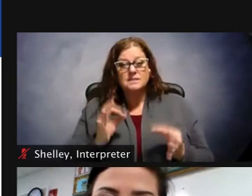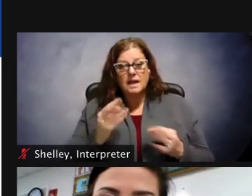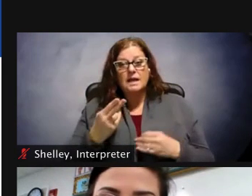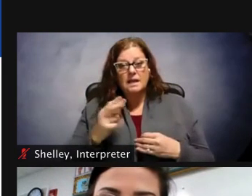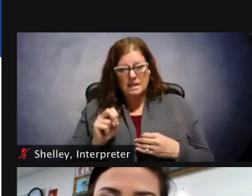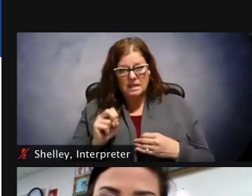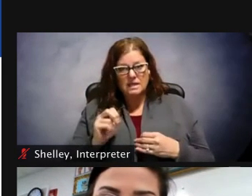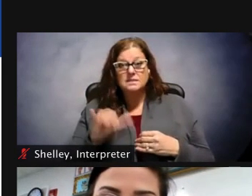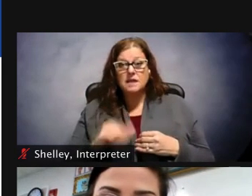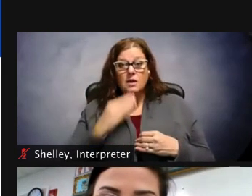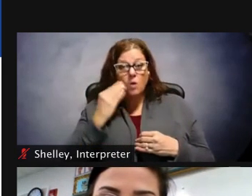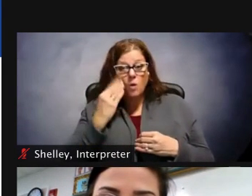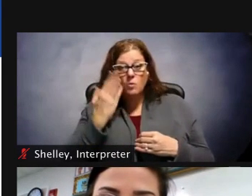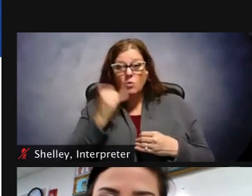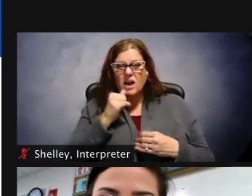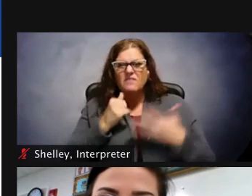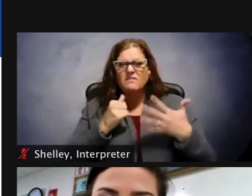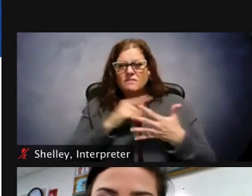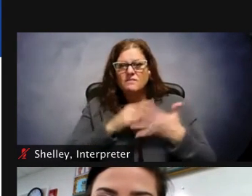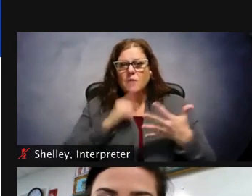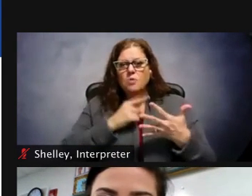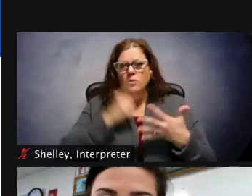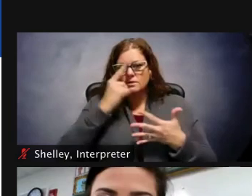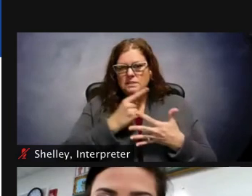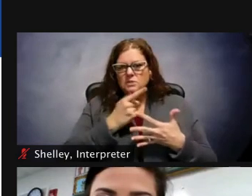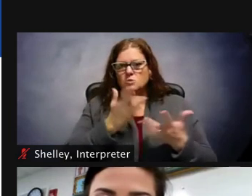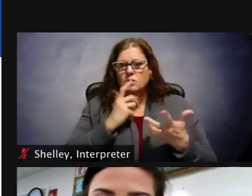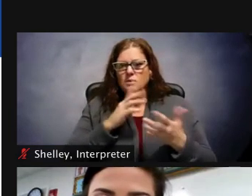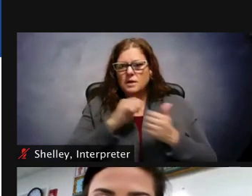home because of his five siblings and he wanted to be with his family and he had